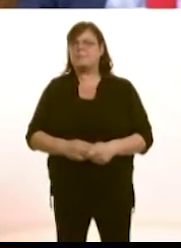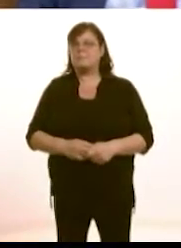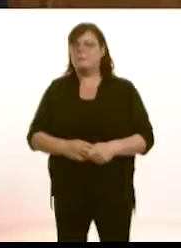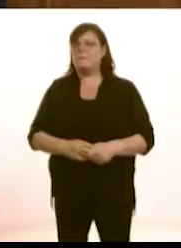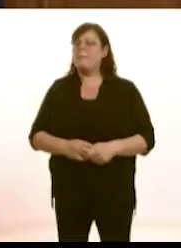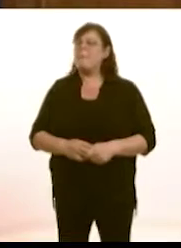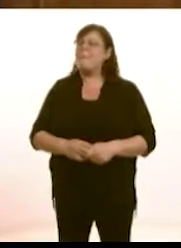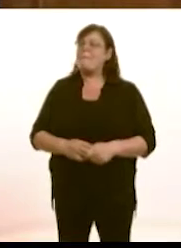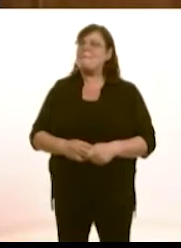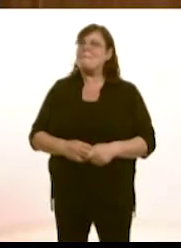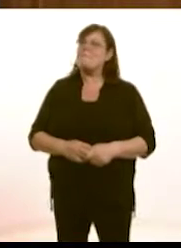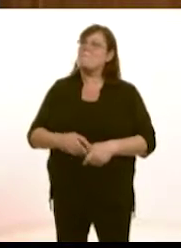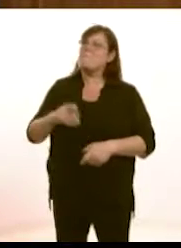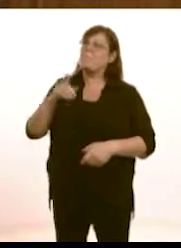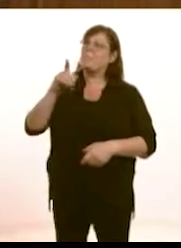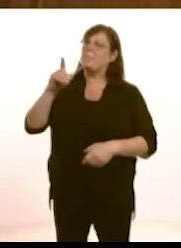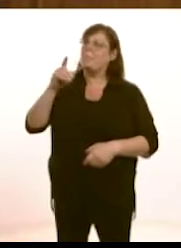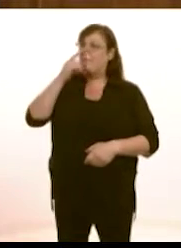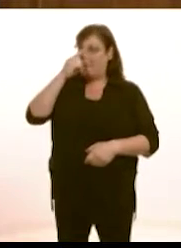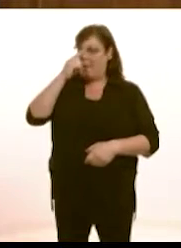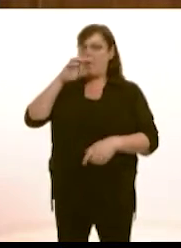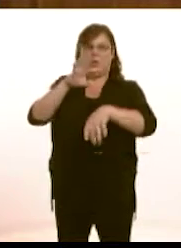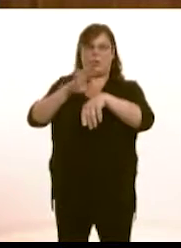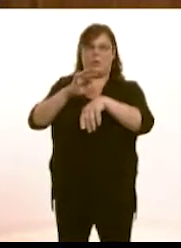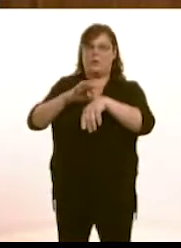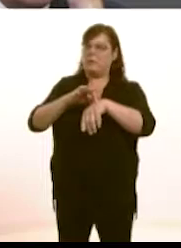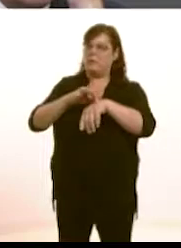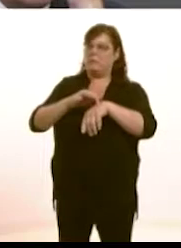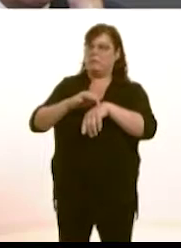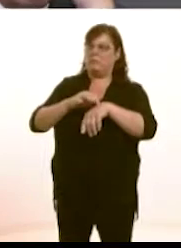They certainly wouldnít be deported under a Labour Government because itís clear from